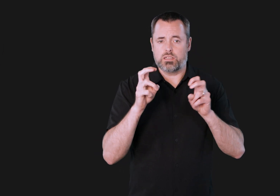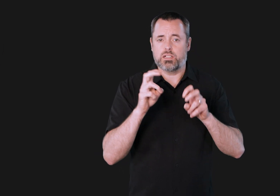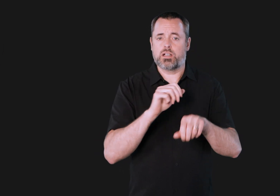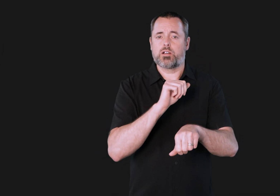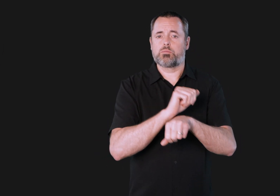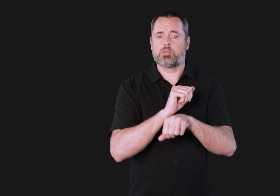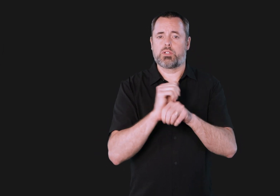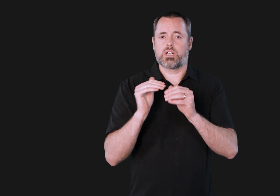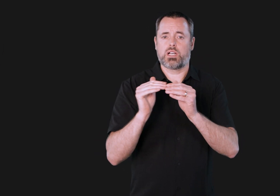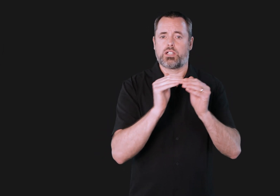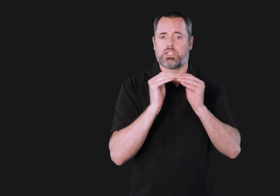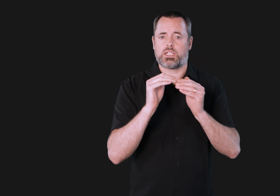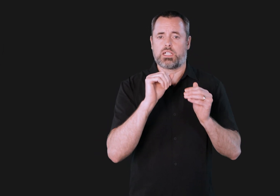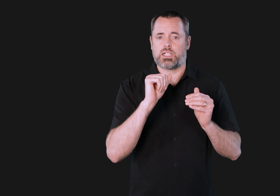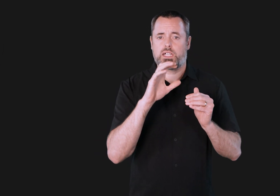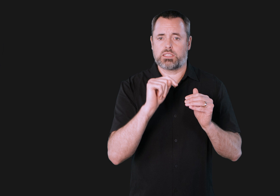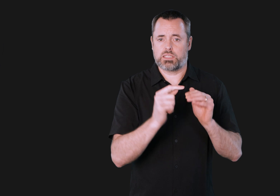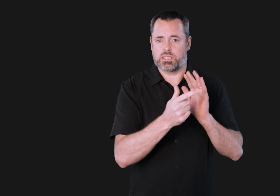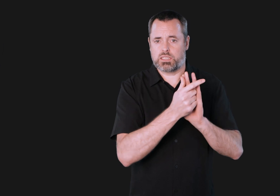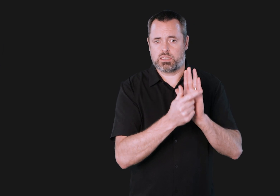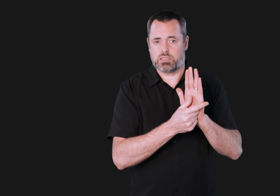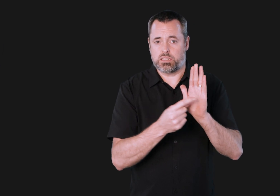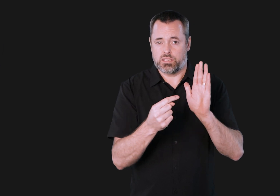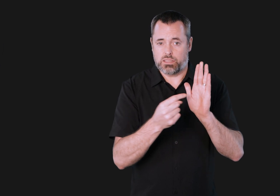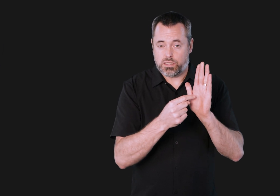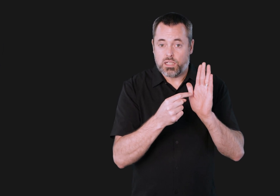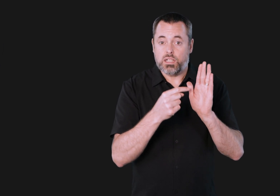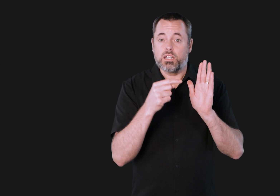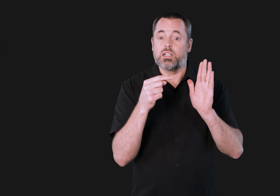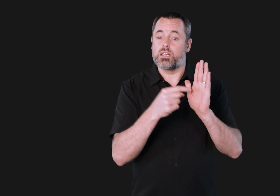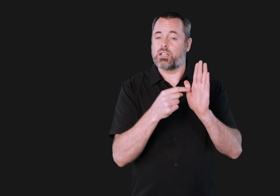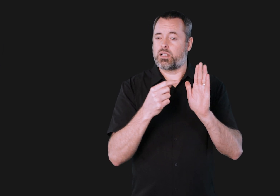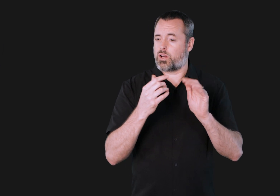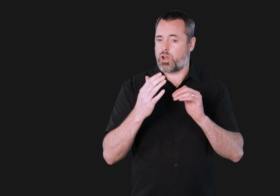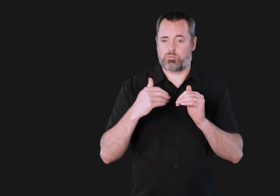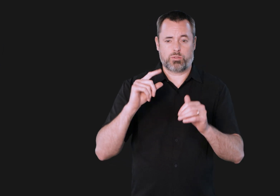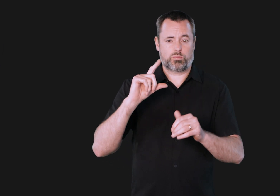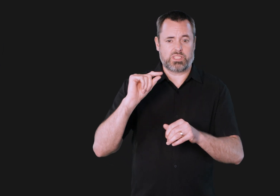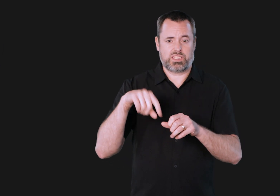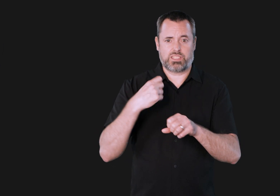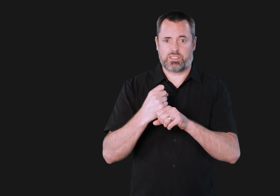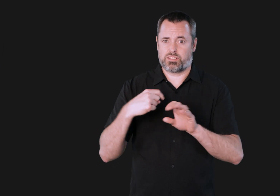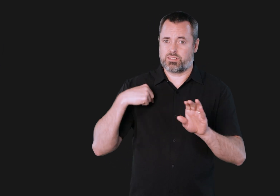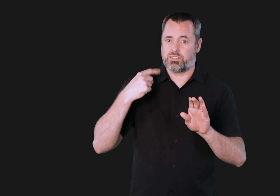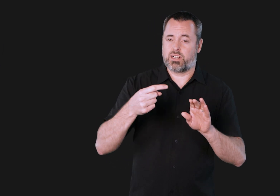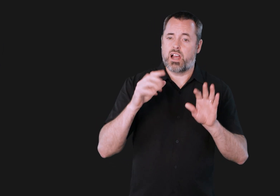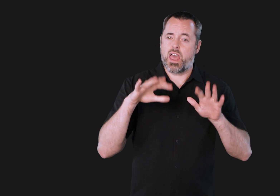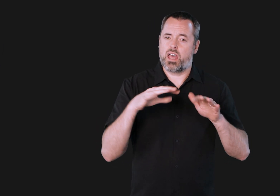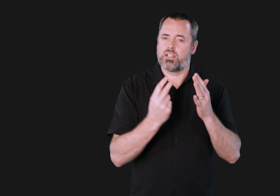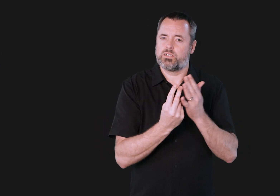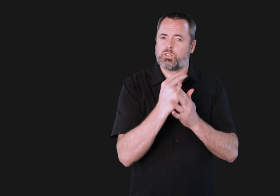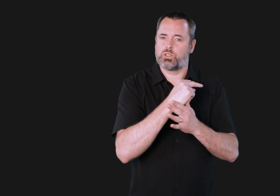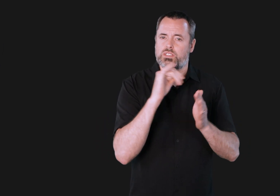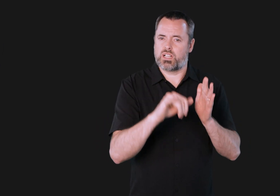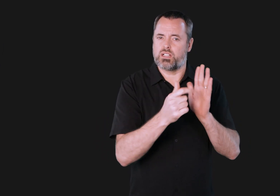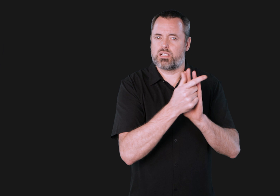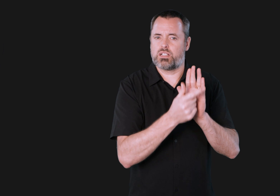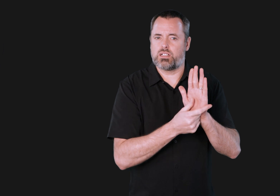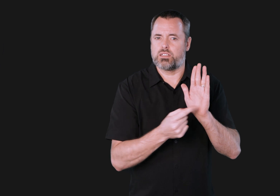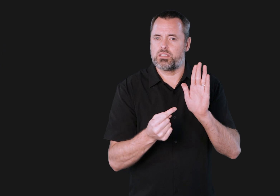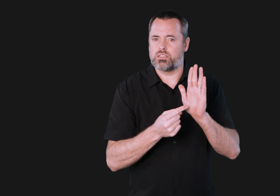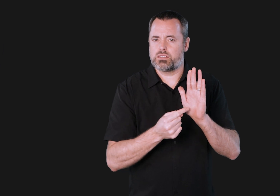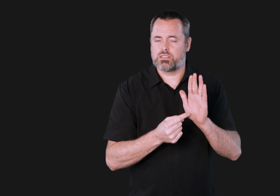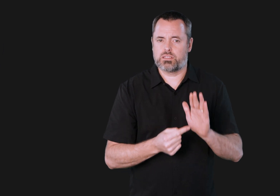It was noted that this Act has not been reviewed in almost 20 years.